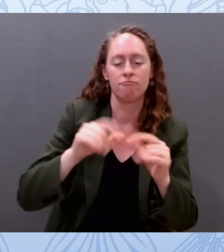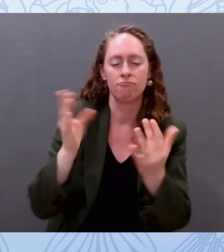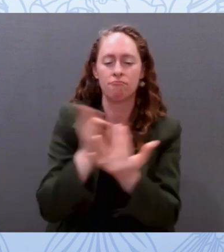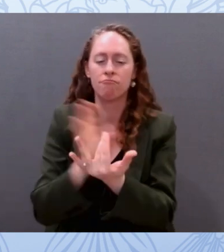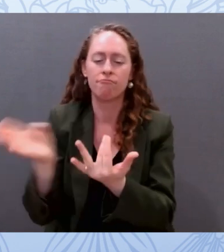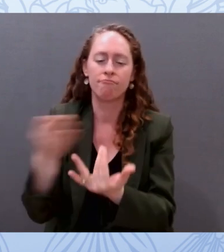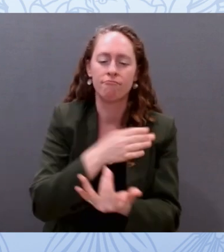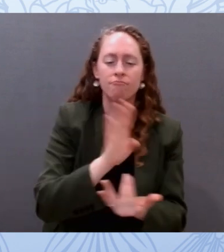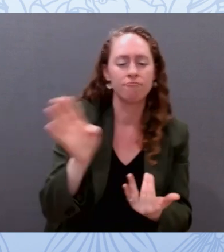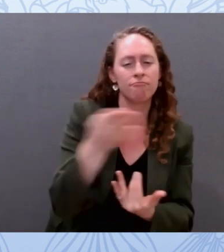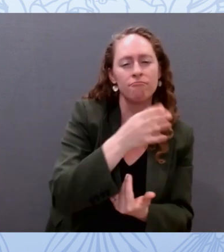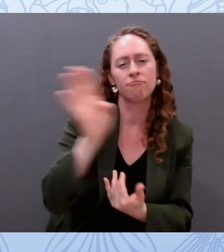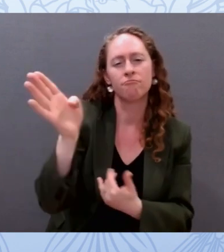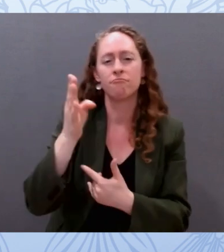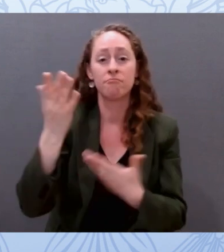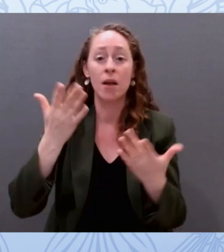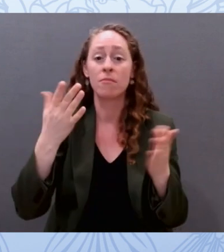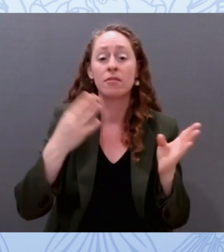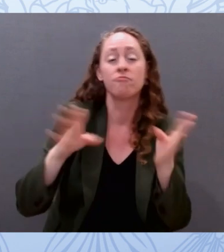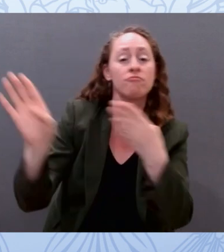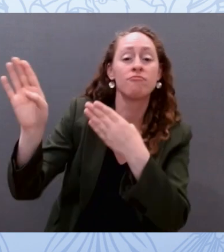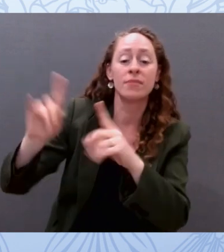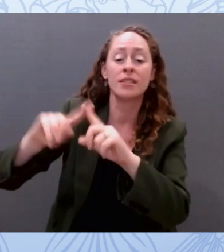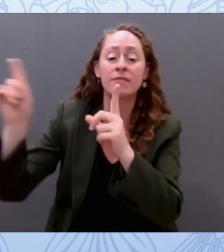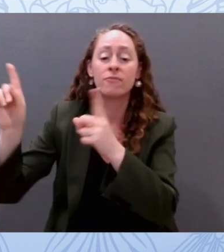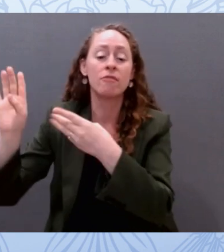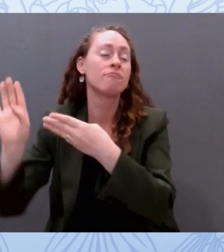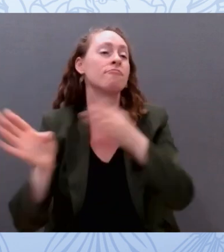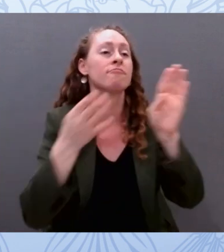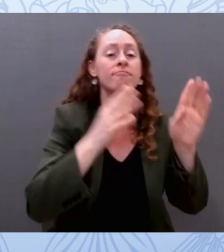to explore the world and all that it has in store for you.